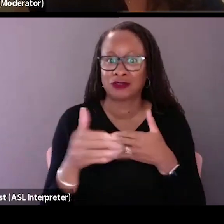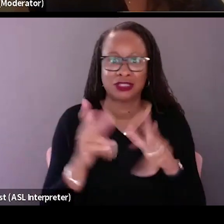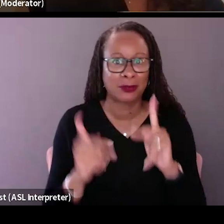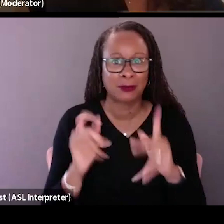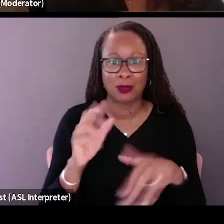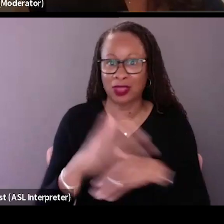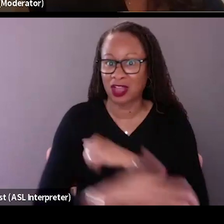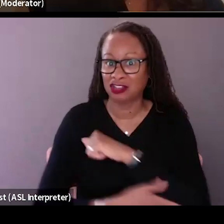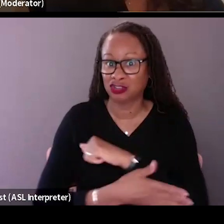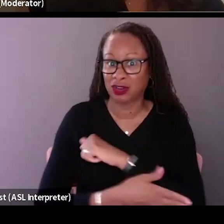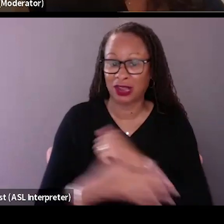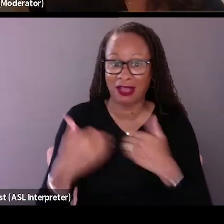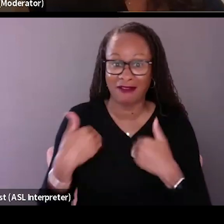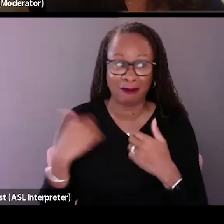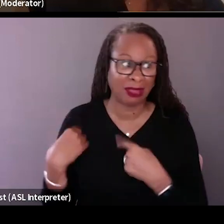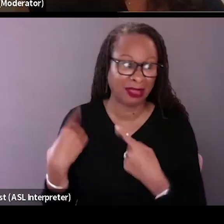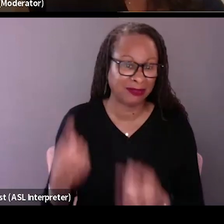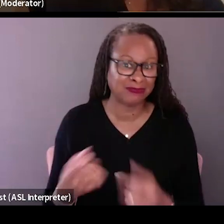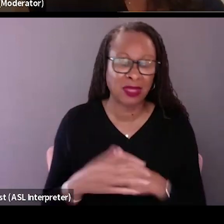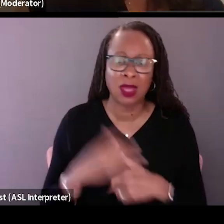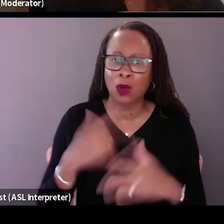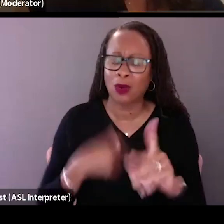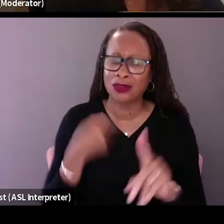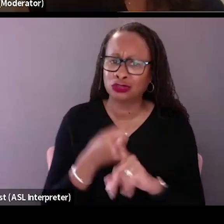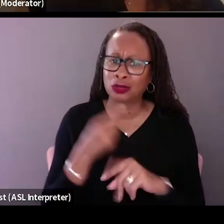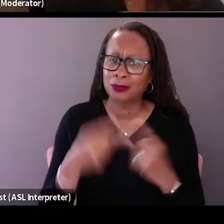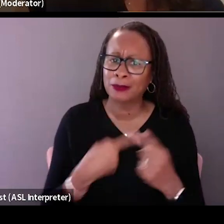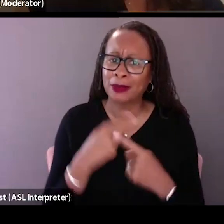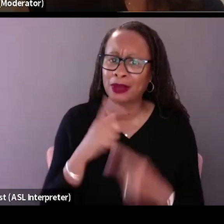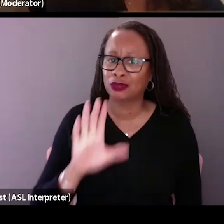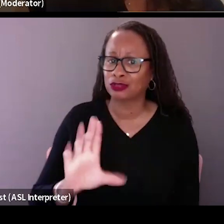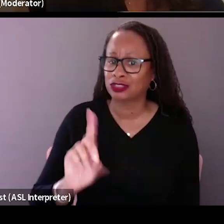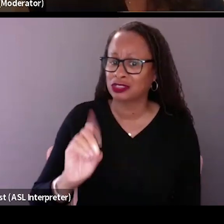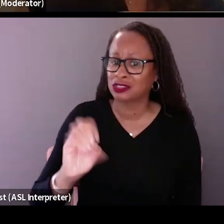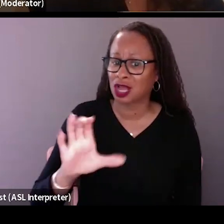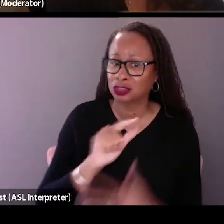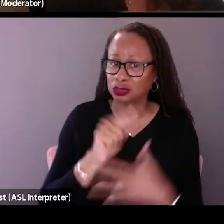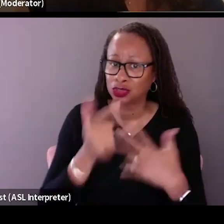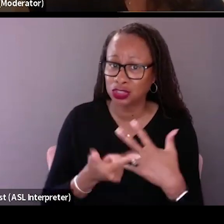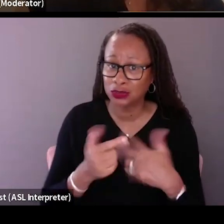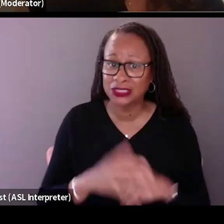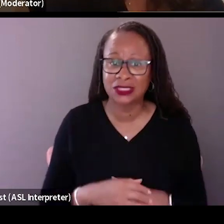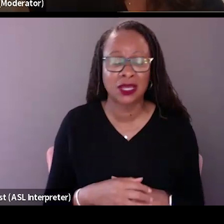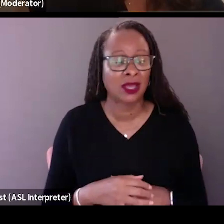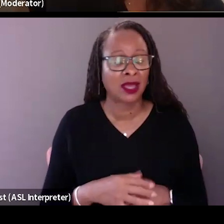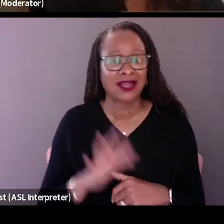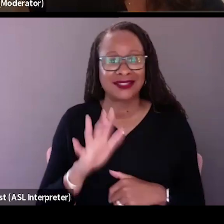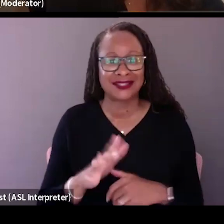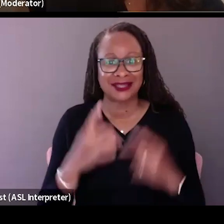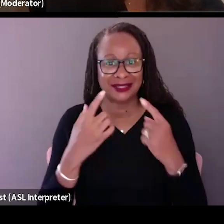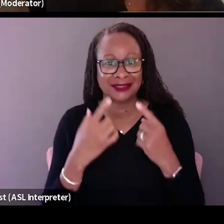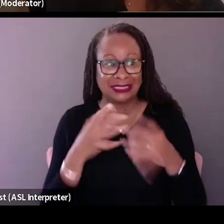And what struck me about your docuseries really was the testimony of Morgan Doughty,